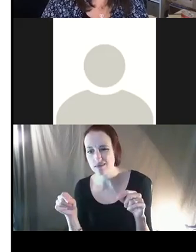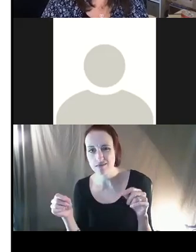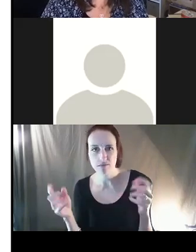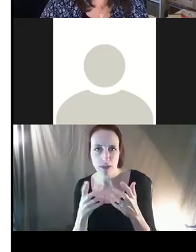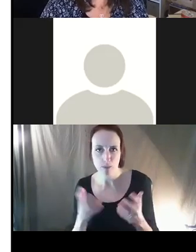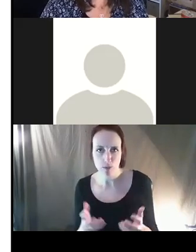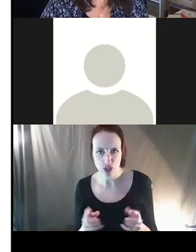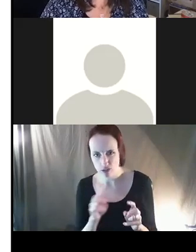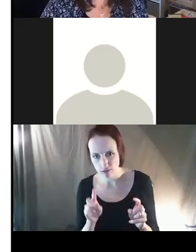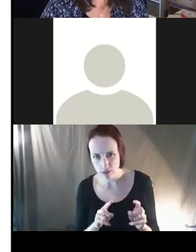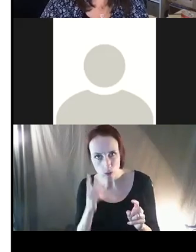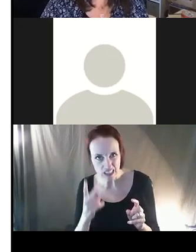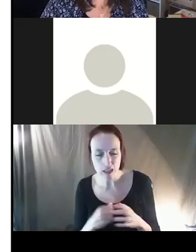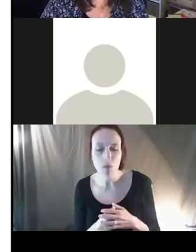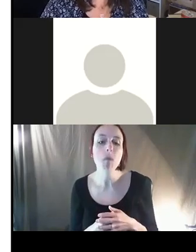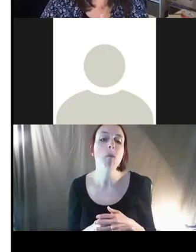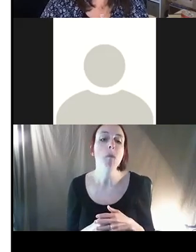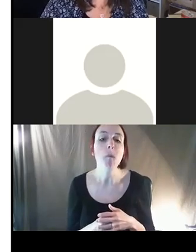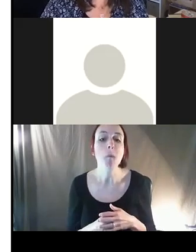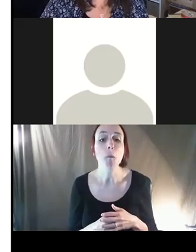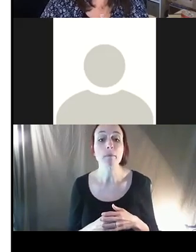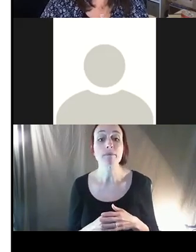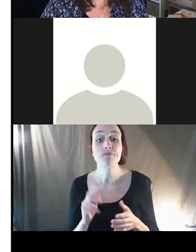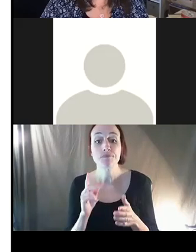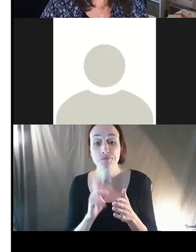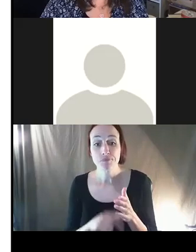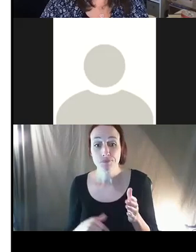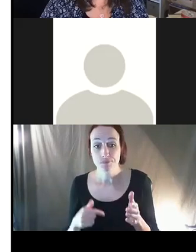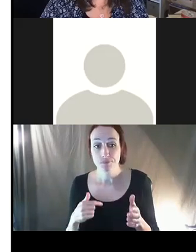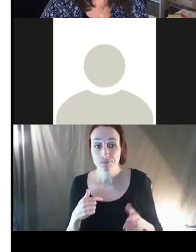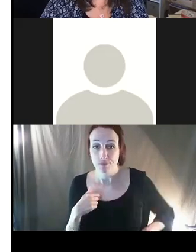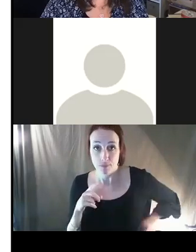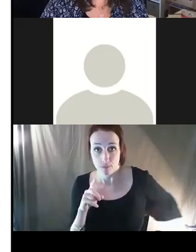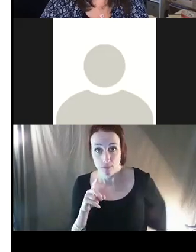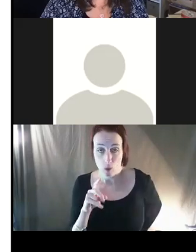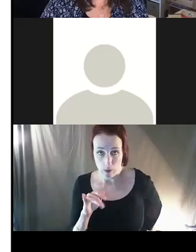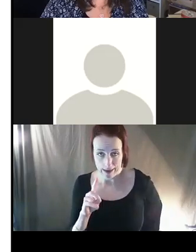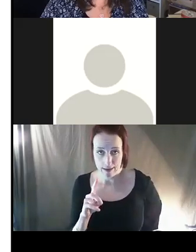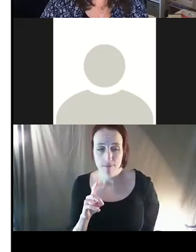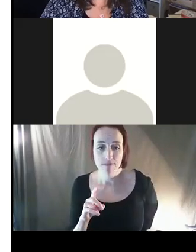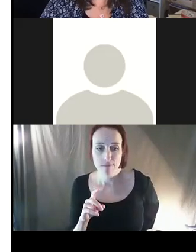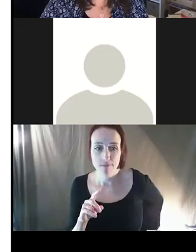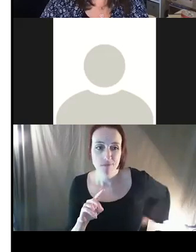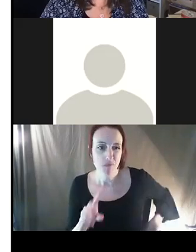What you will see is what I did when I used to do this a long time ago when I started, so this is a